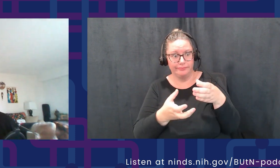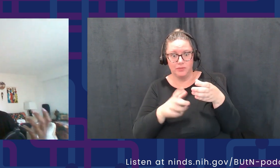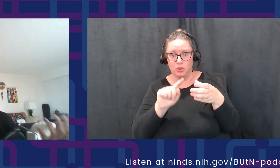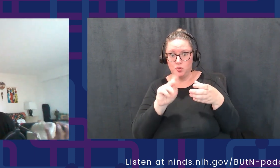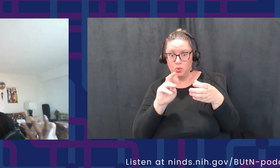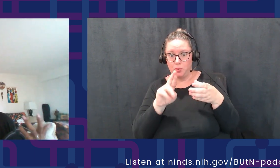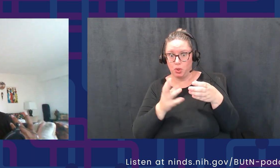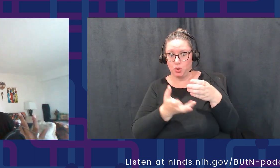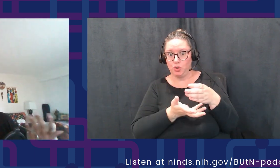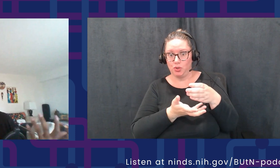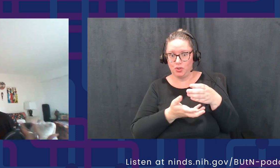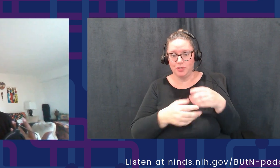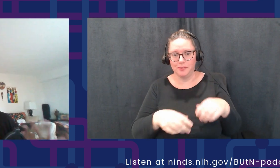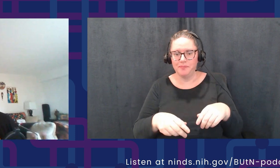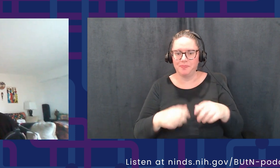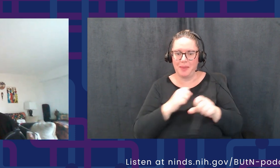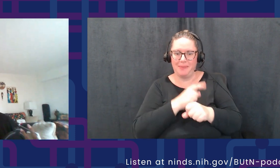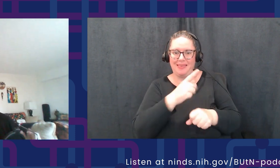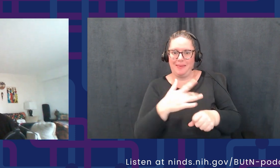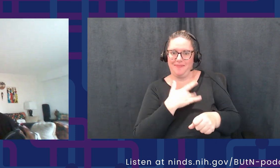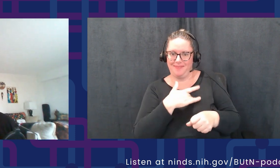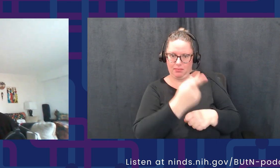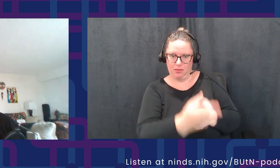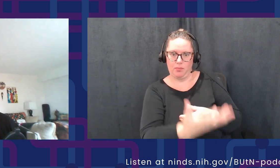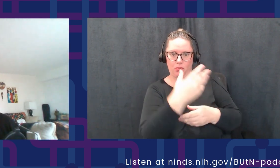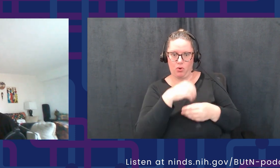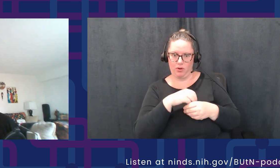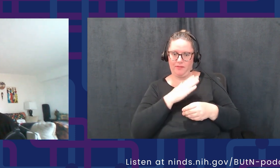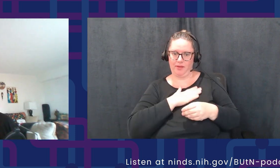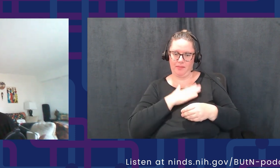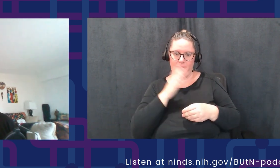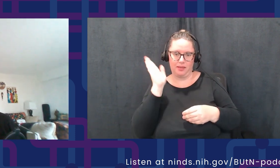You know, really making them feel like they are part of history, even